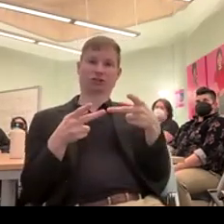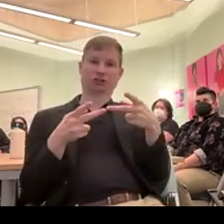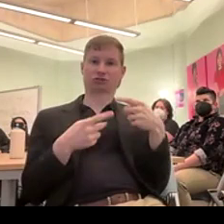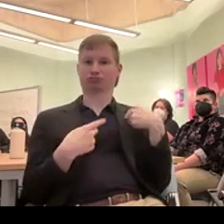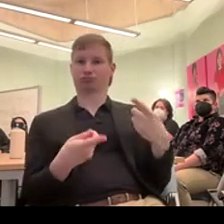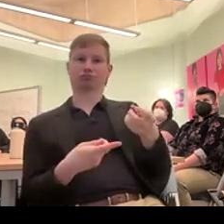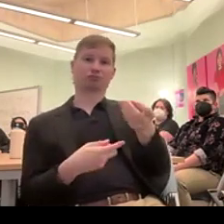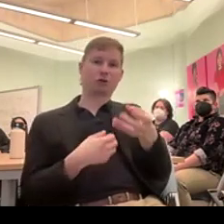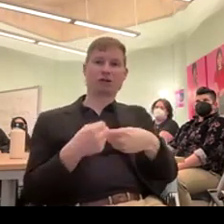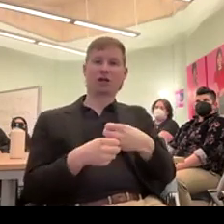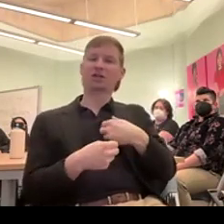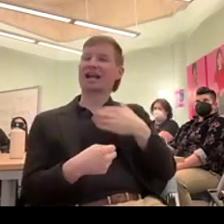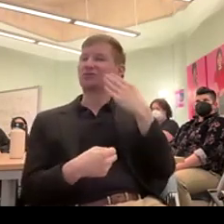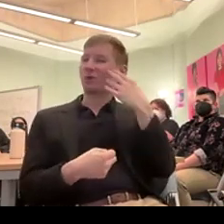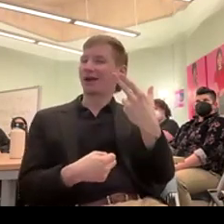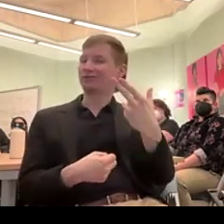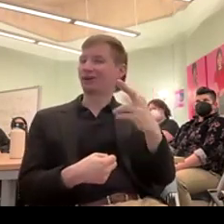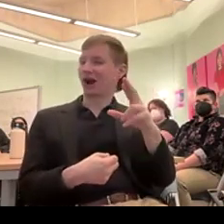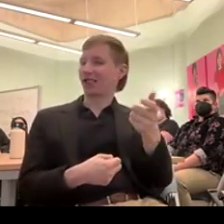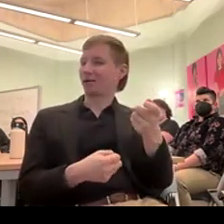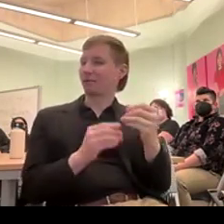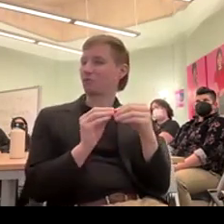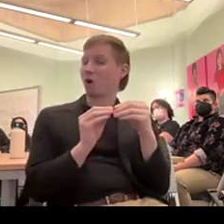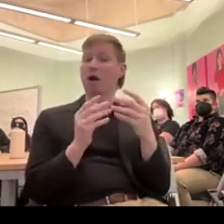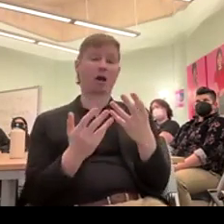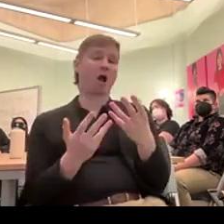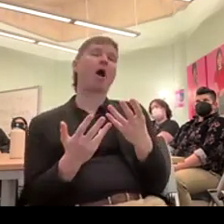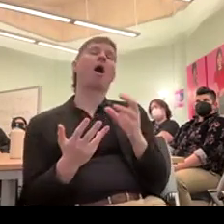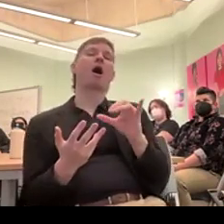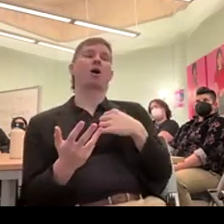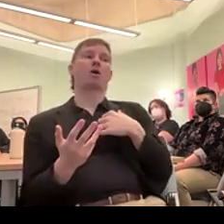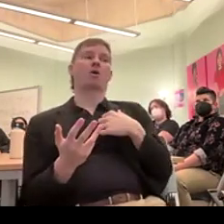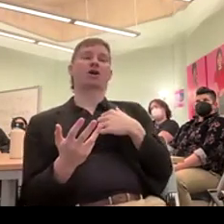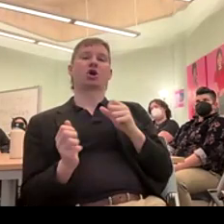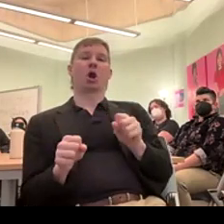learned now that I've been in this position for a couple years and I know HR a little bit better,